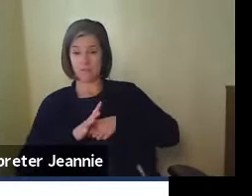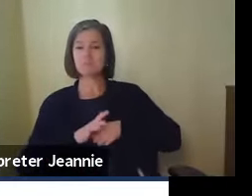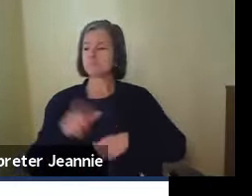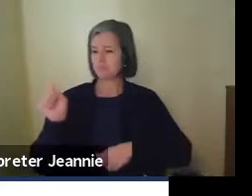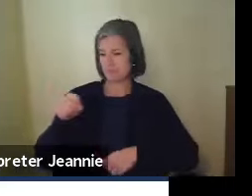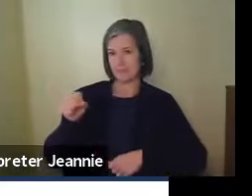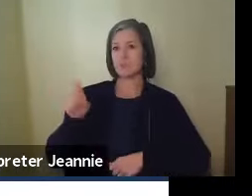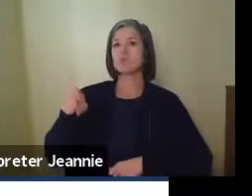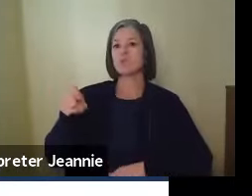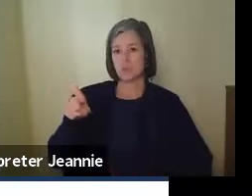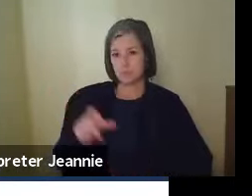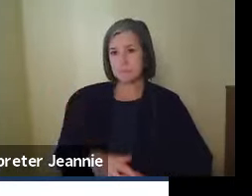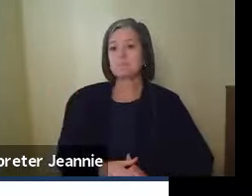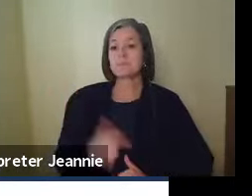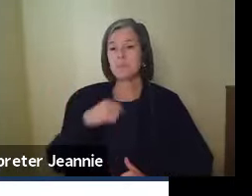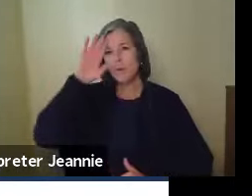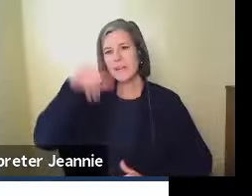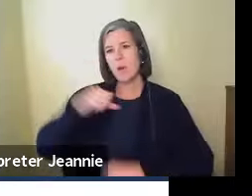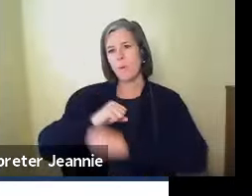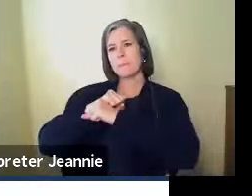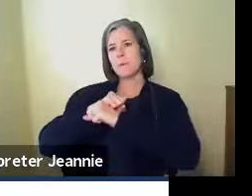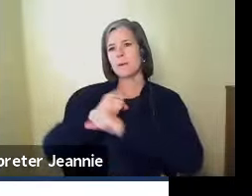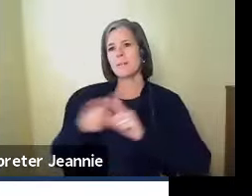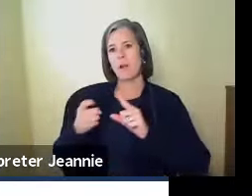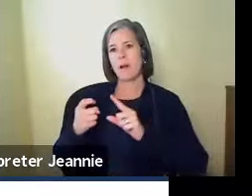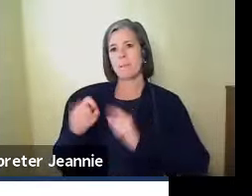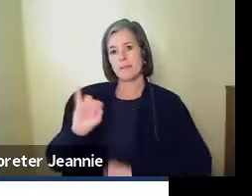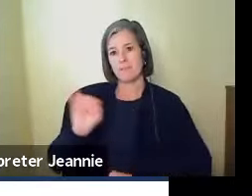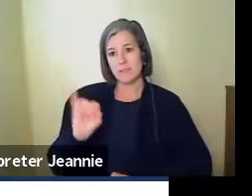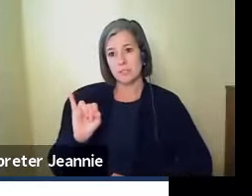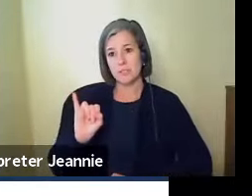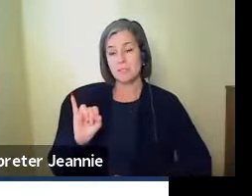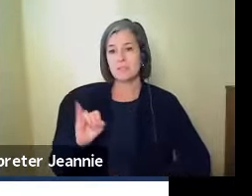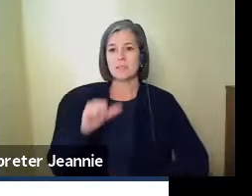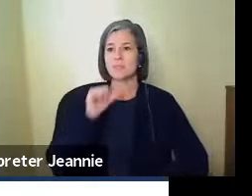We know about immunity from infection is that it's not very long lasting.